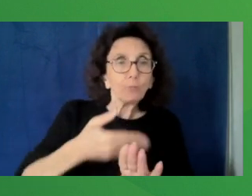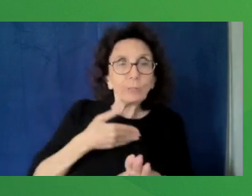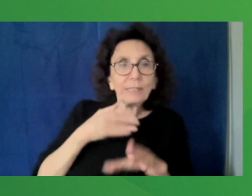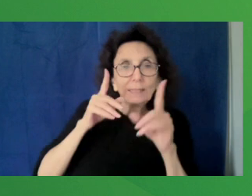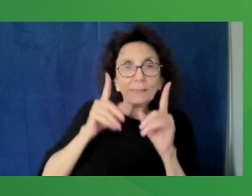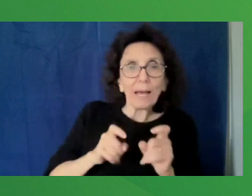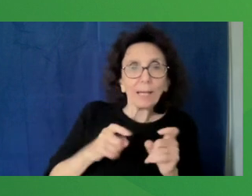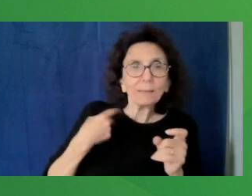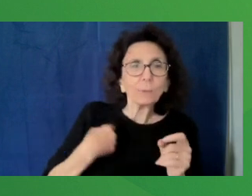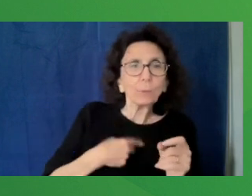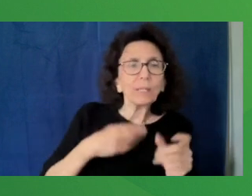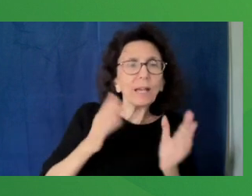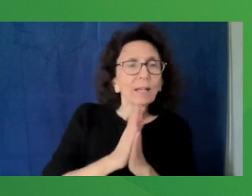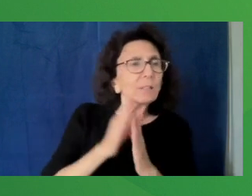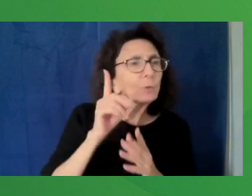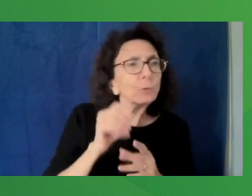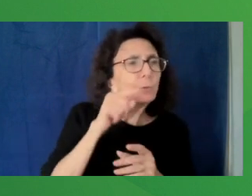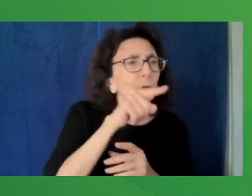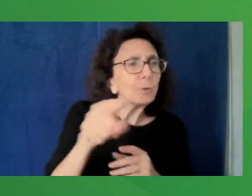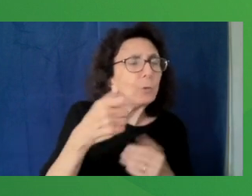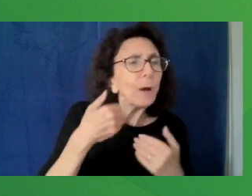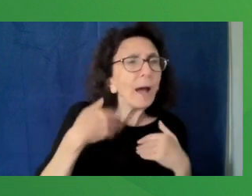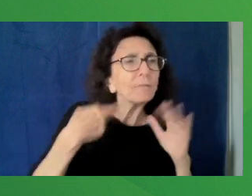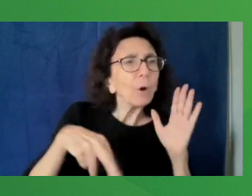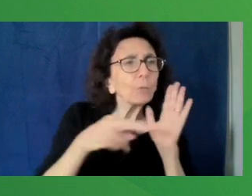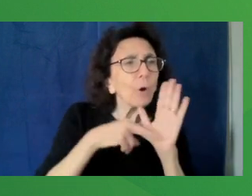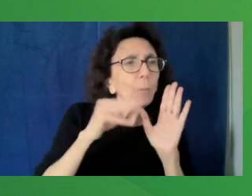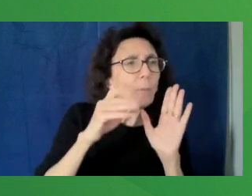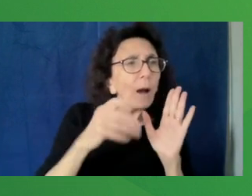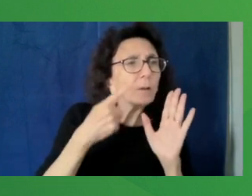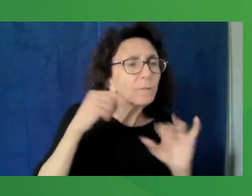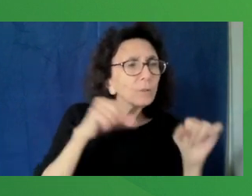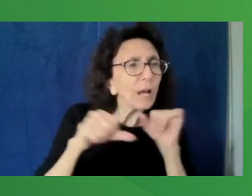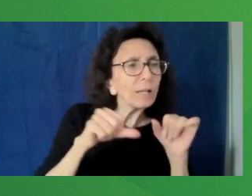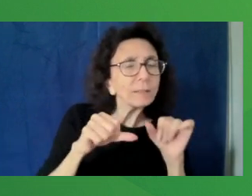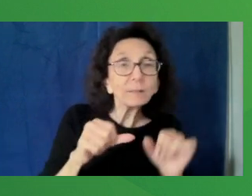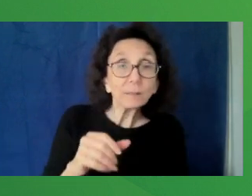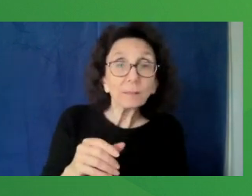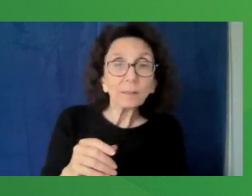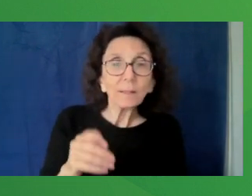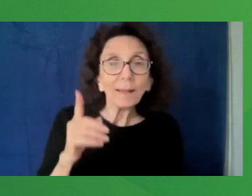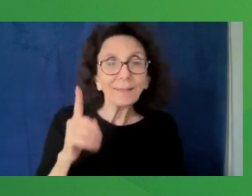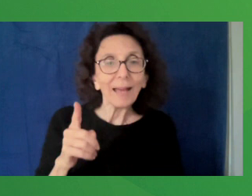do you have a role model in science career? I think this is one of our key findings. You can see